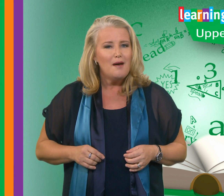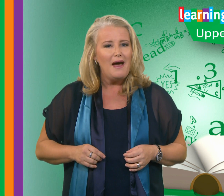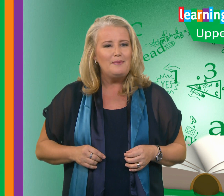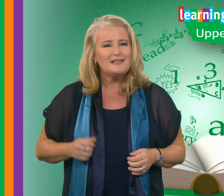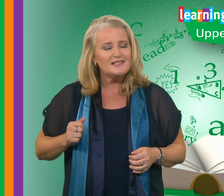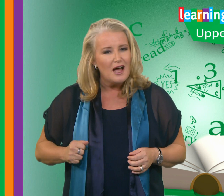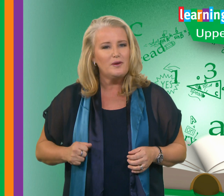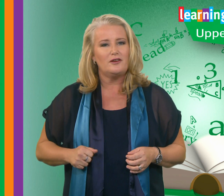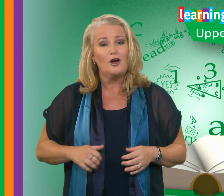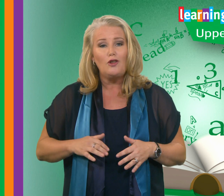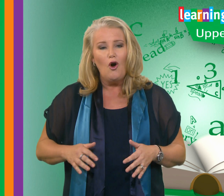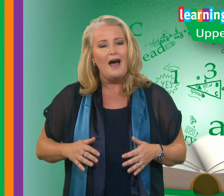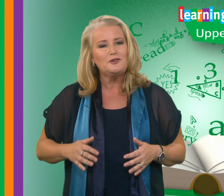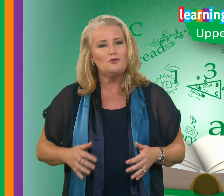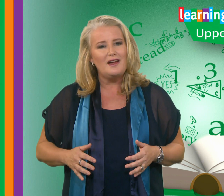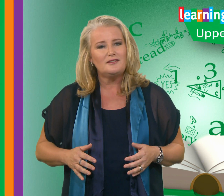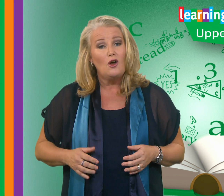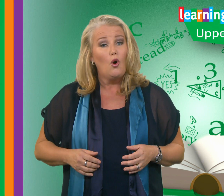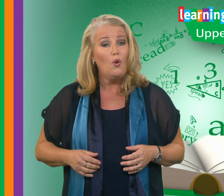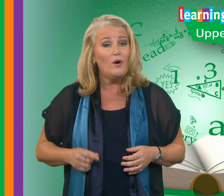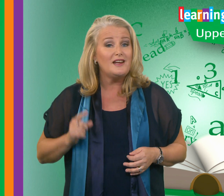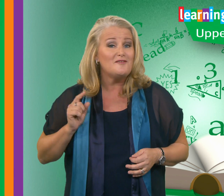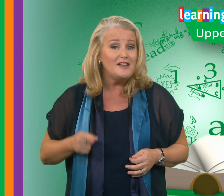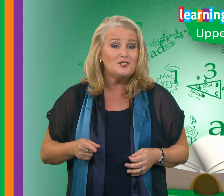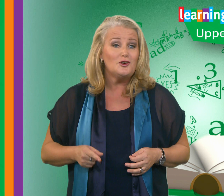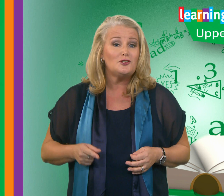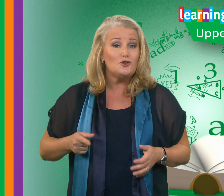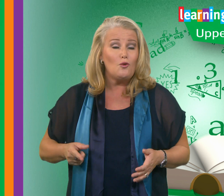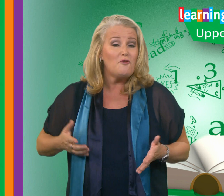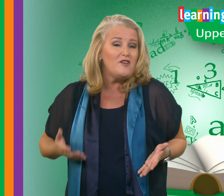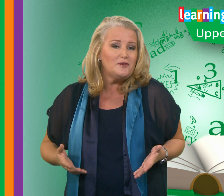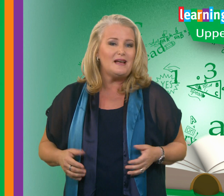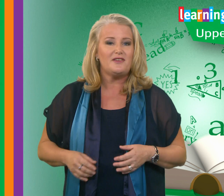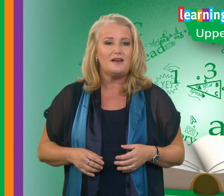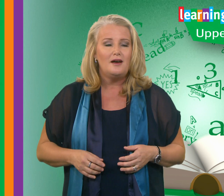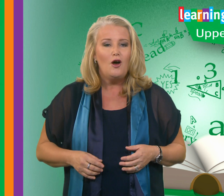Maybe it stuck with you long after you read it, or it convinced you to do or feel something.